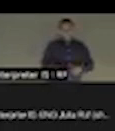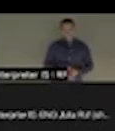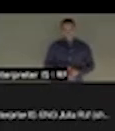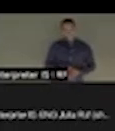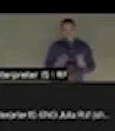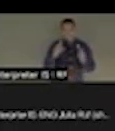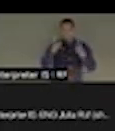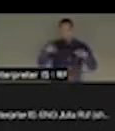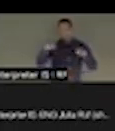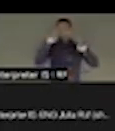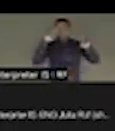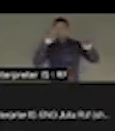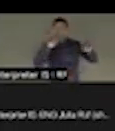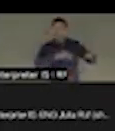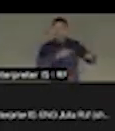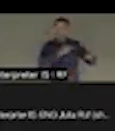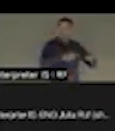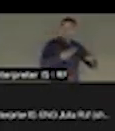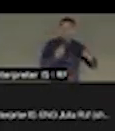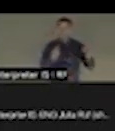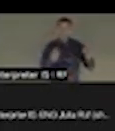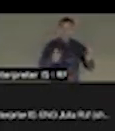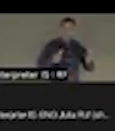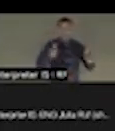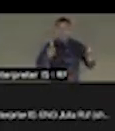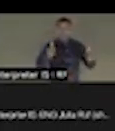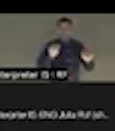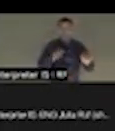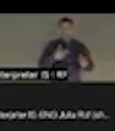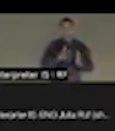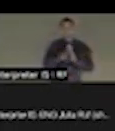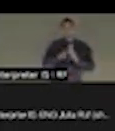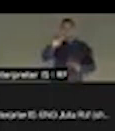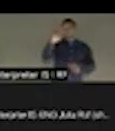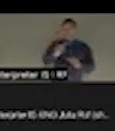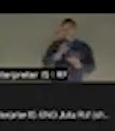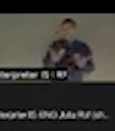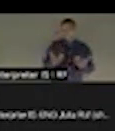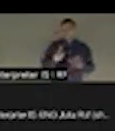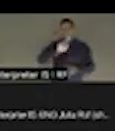and I'll give the word back to Susanna or maybe Alejandro already.